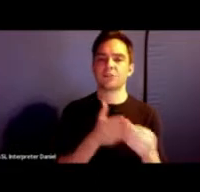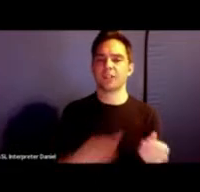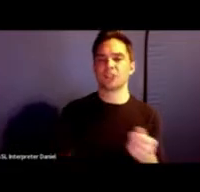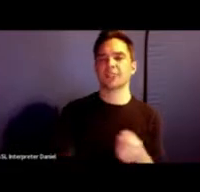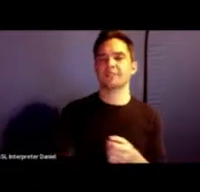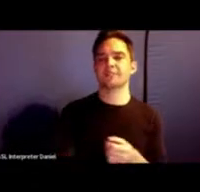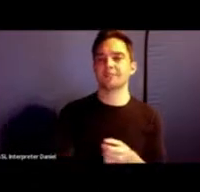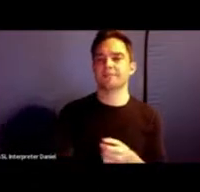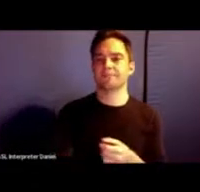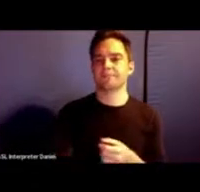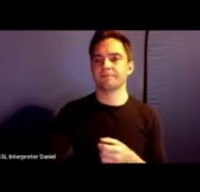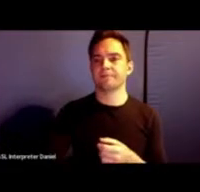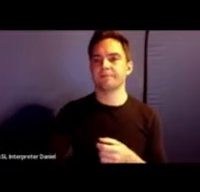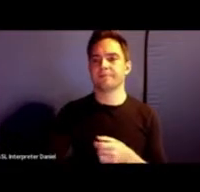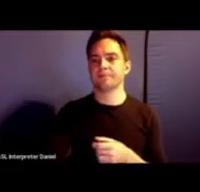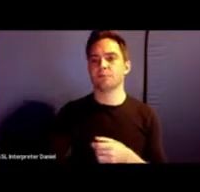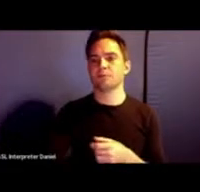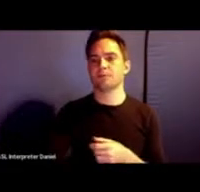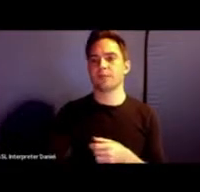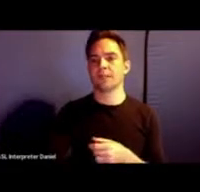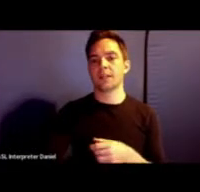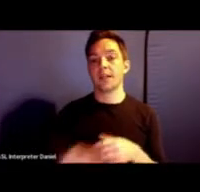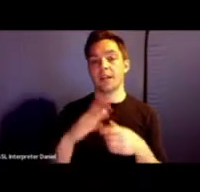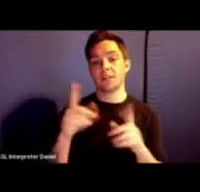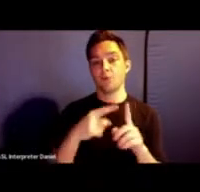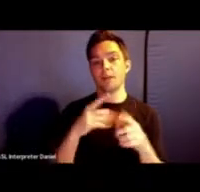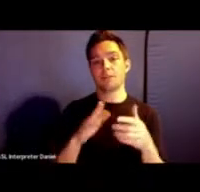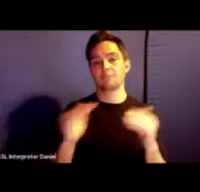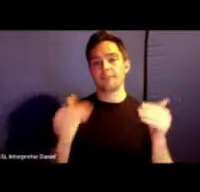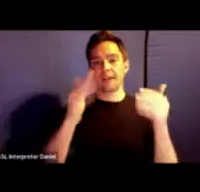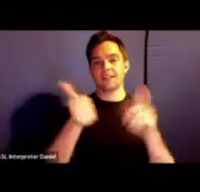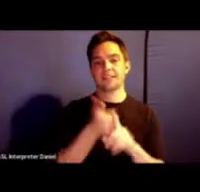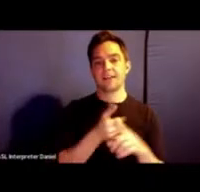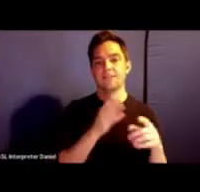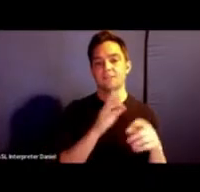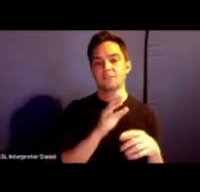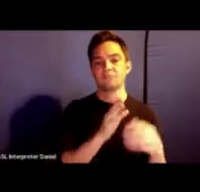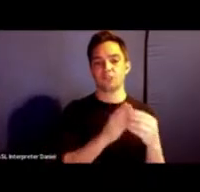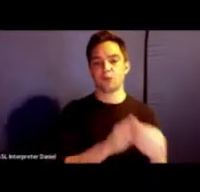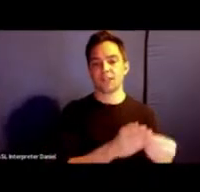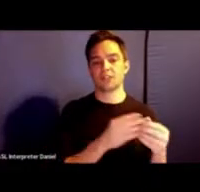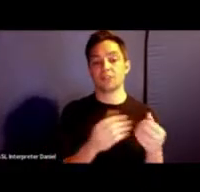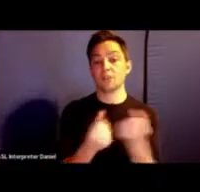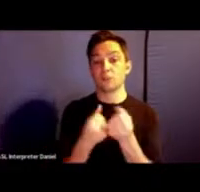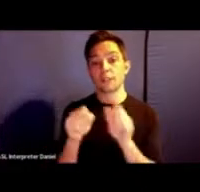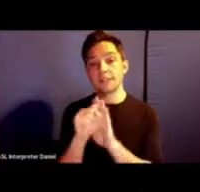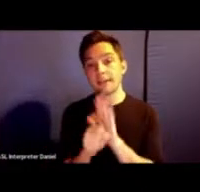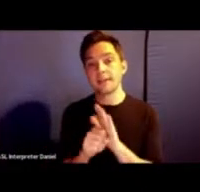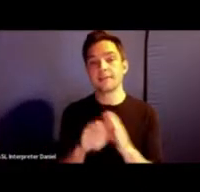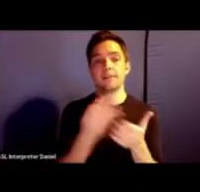mission. And focus is all about advancing self direction. Whether that's supporting states, financial management services providers, or